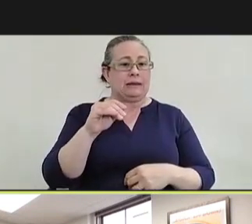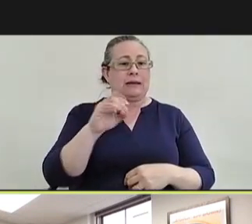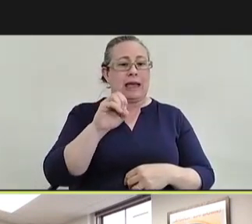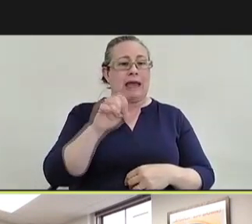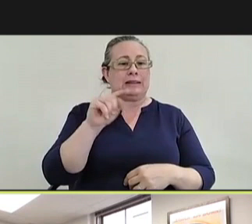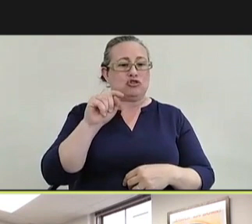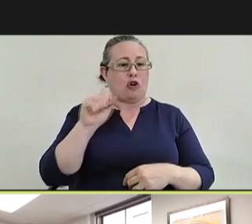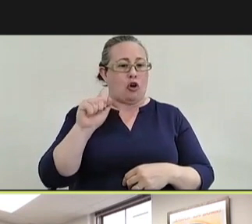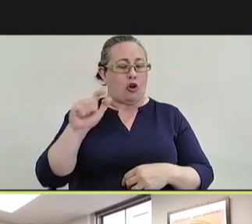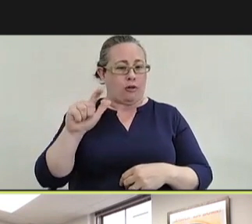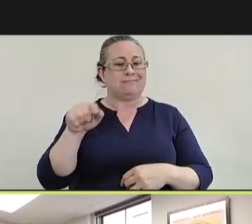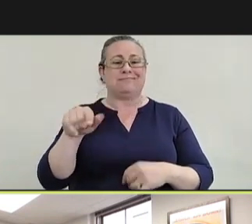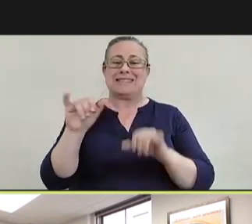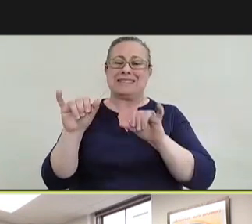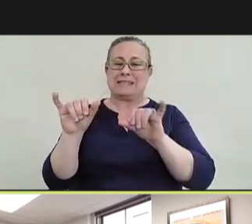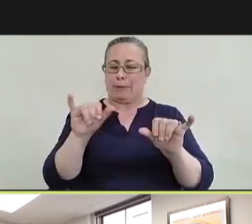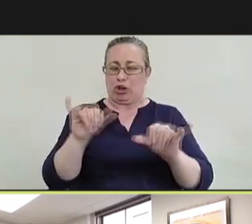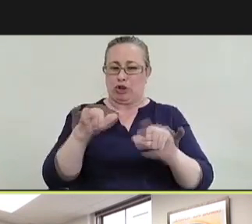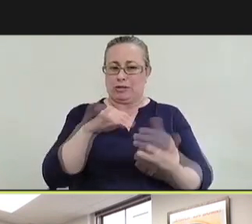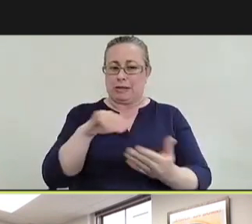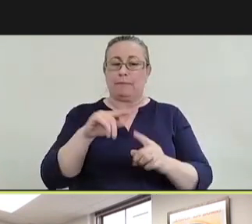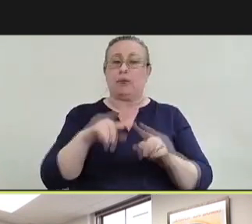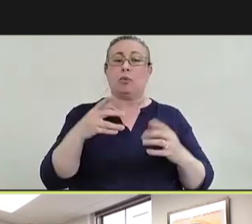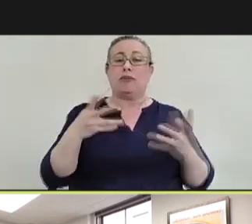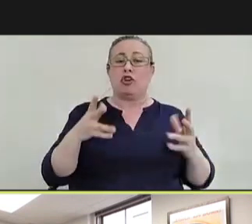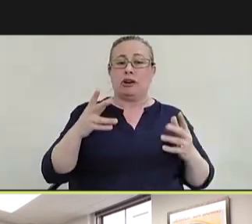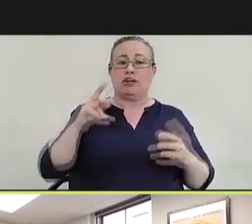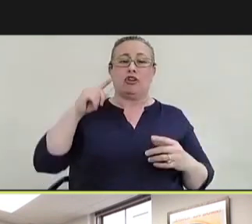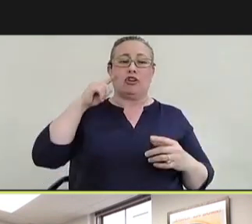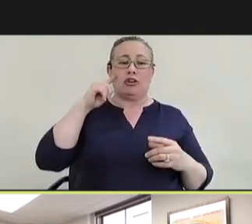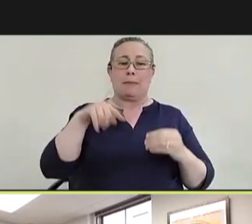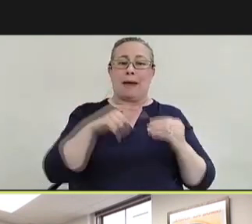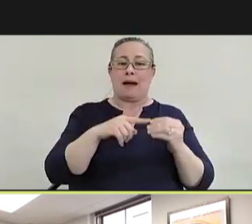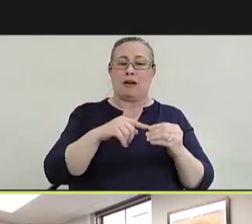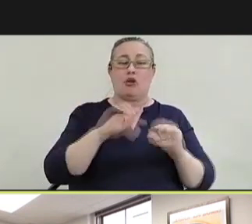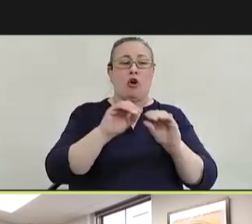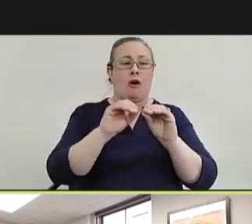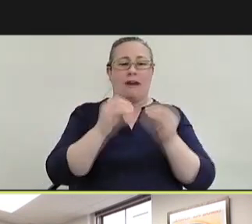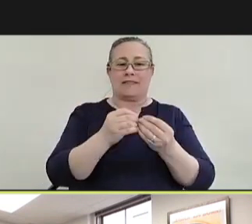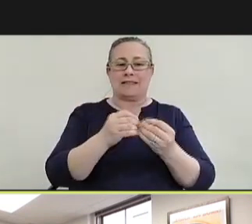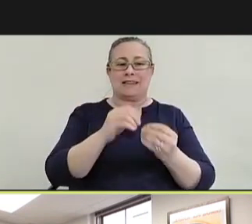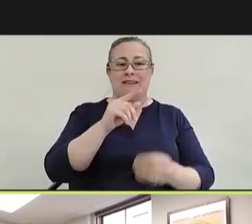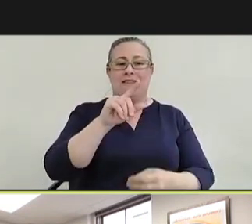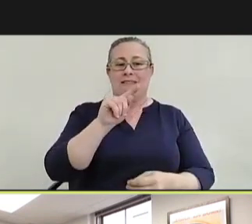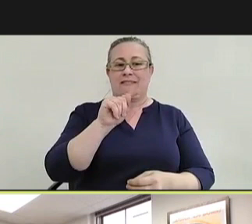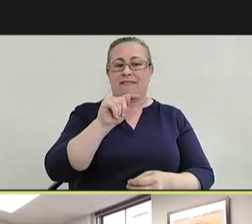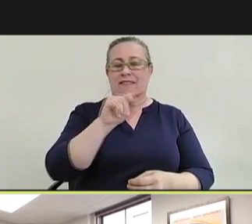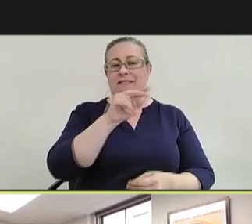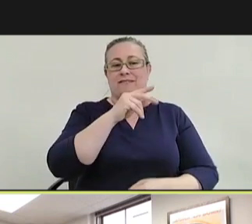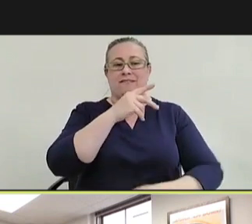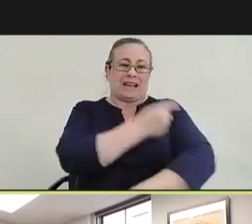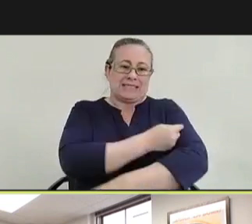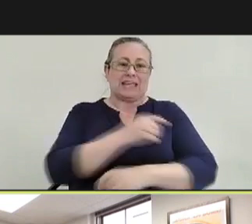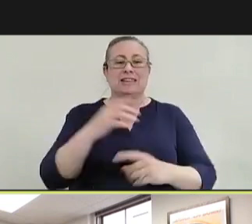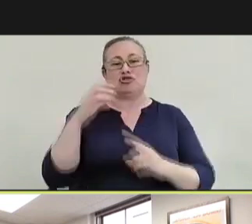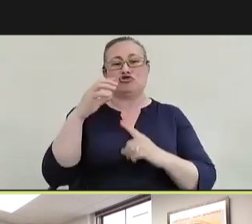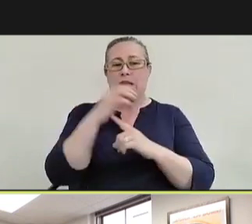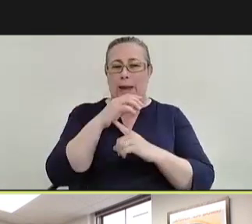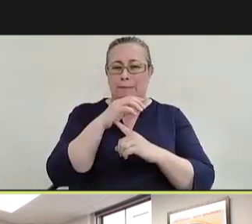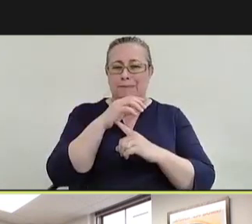we've already heard about office vaccine champions and champions are only knowledgeable.